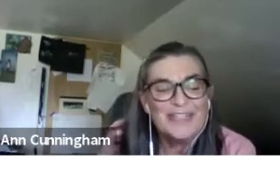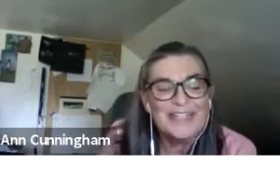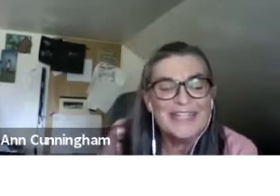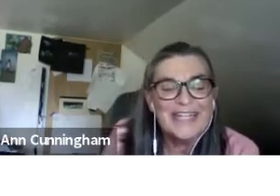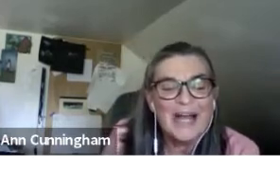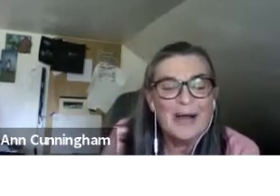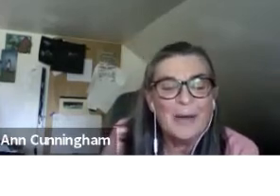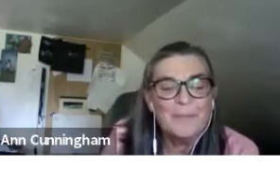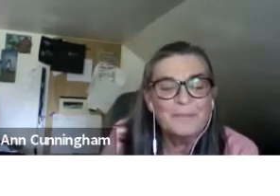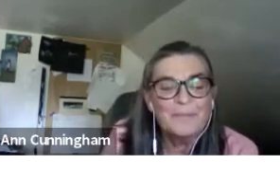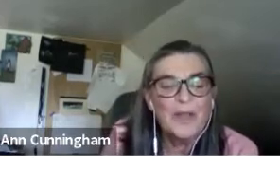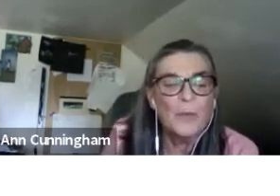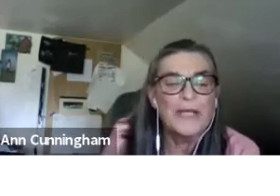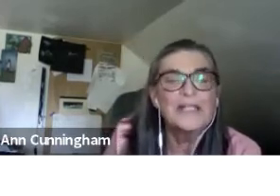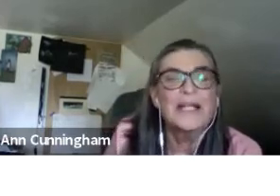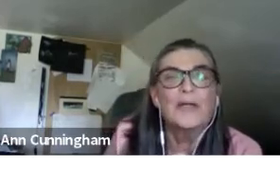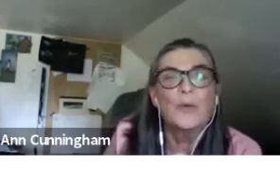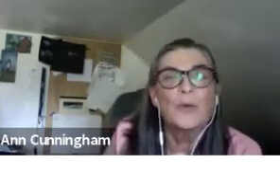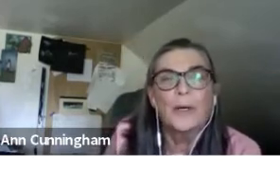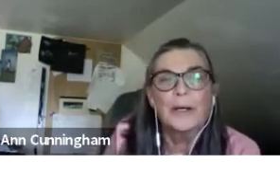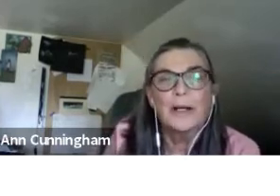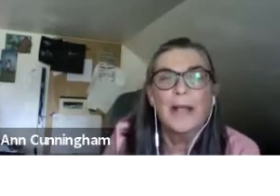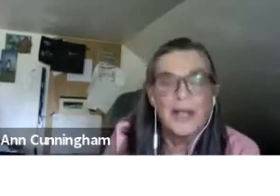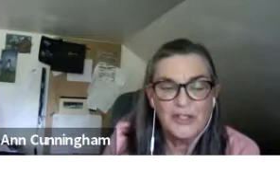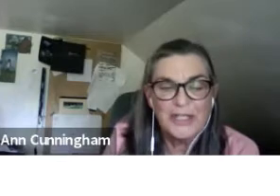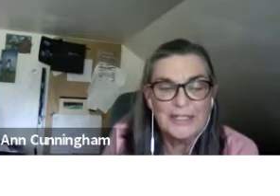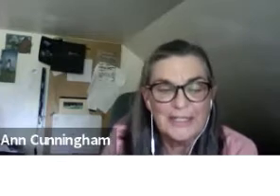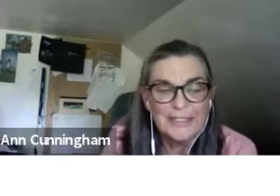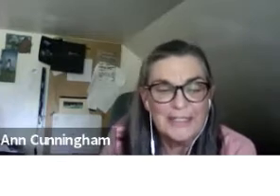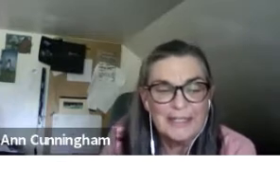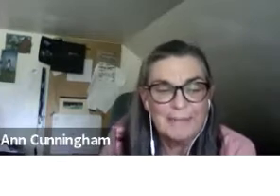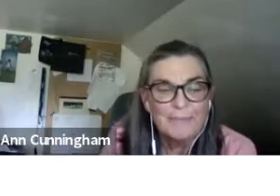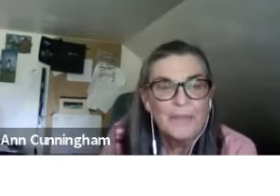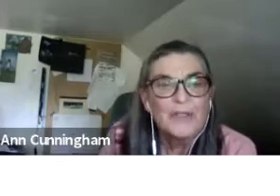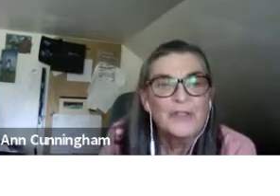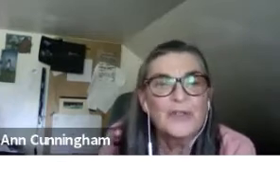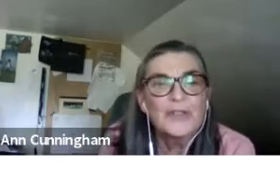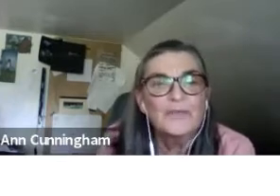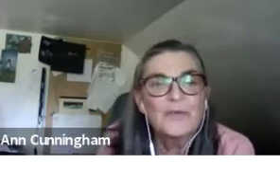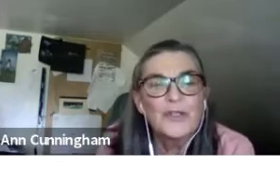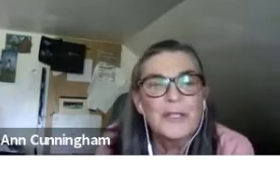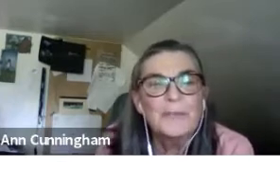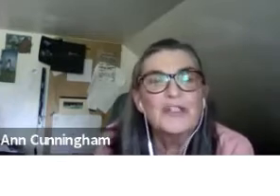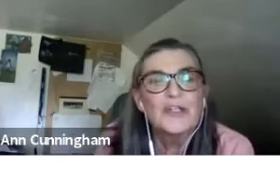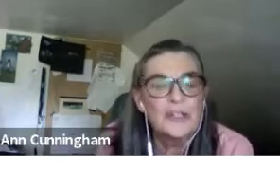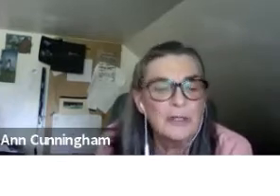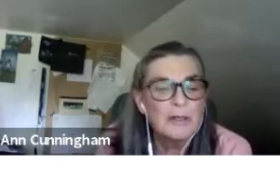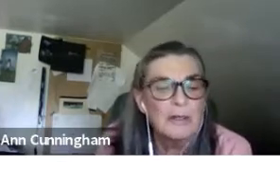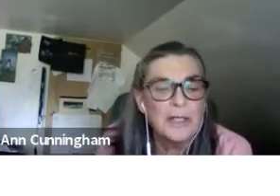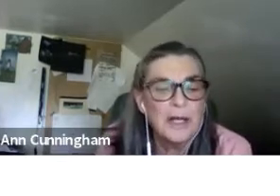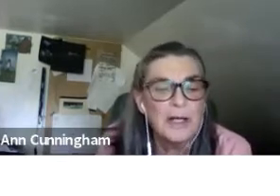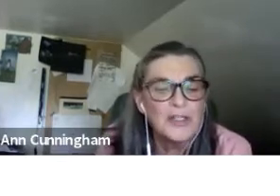in raised line or collage techniques. This first image is called still